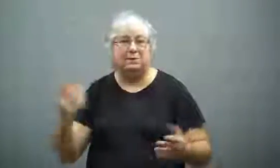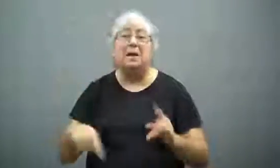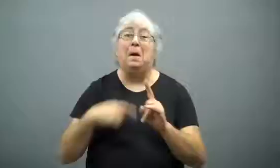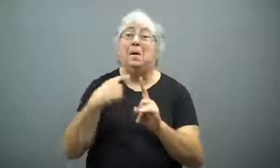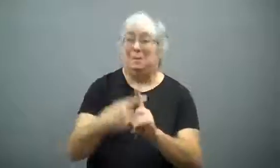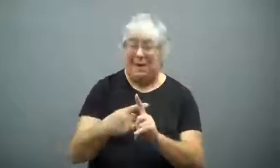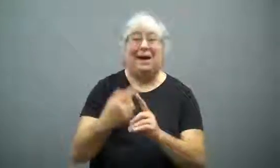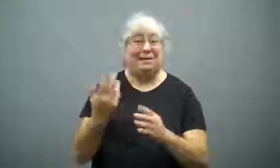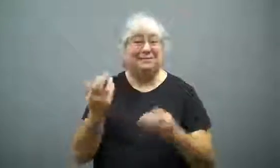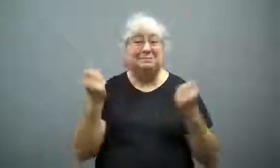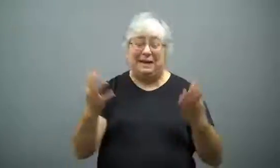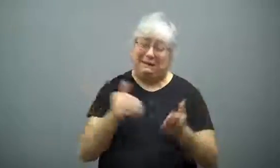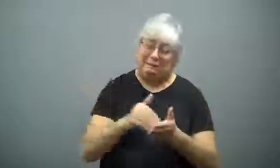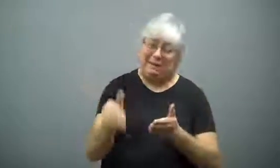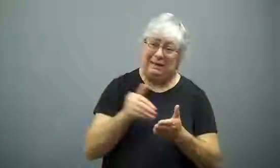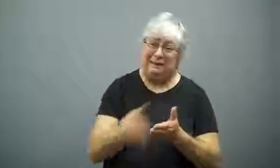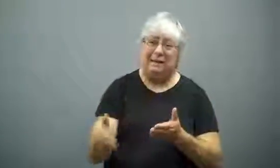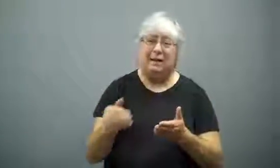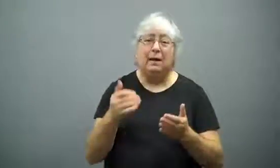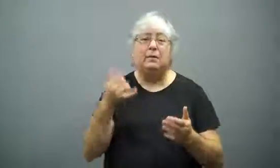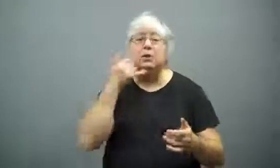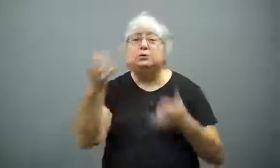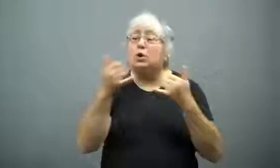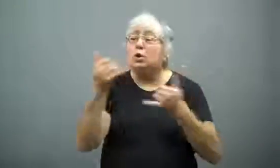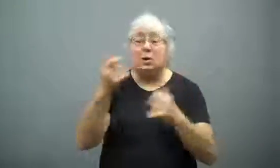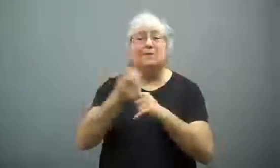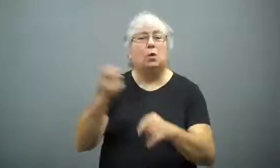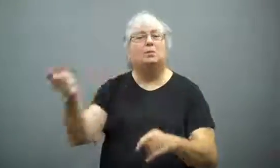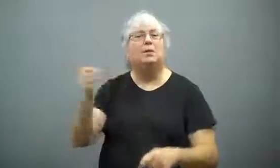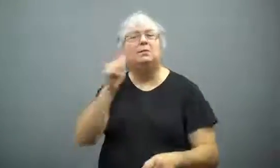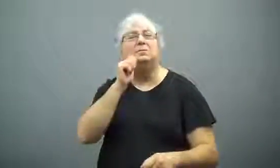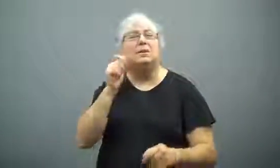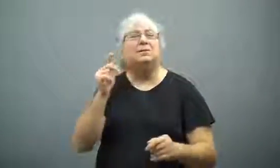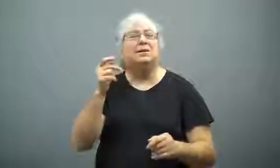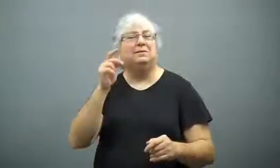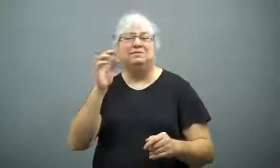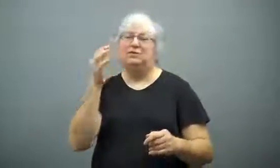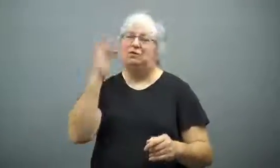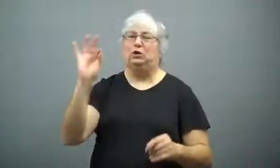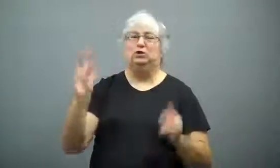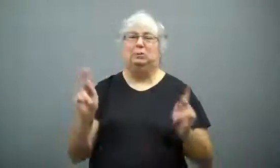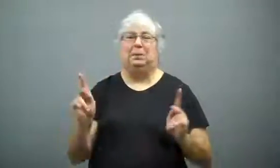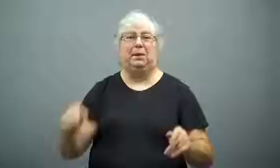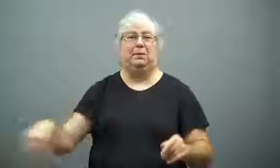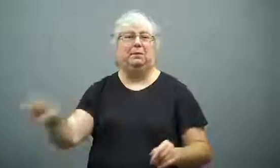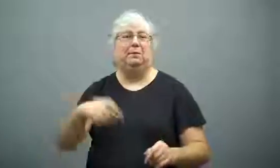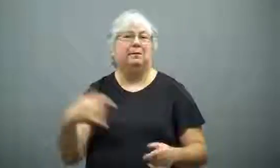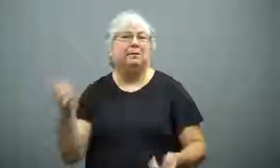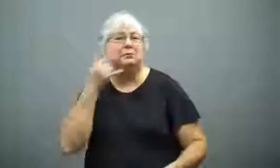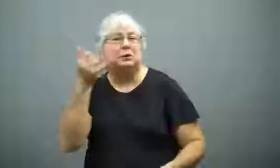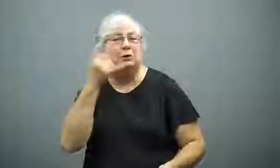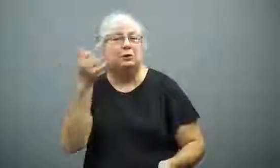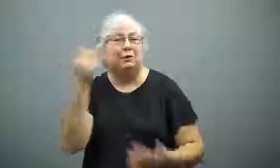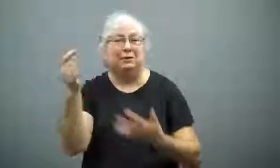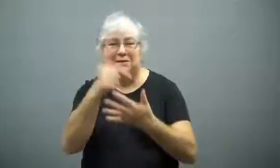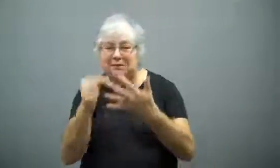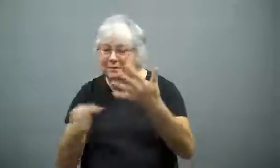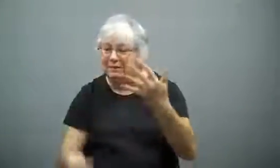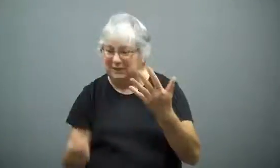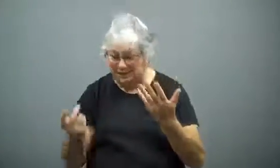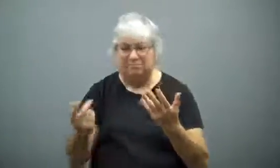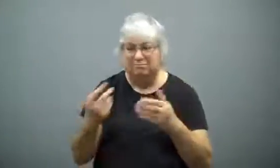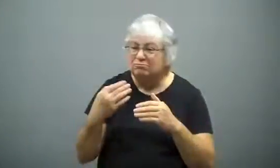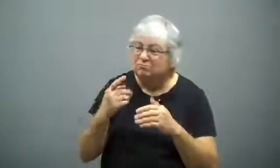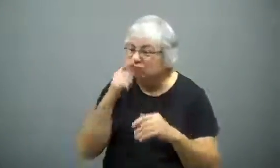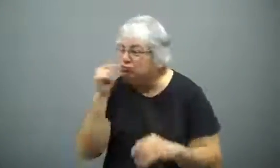It had also intercepted millions of private calls made by French citizens.